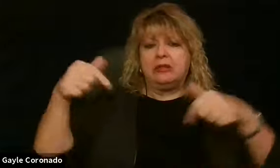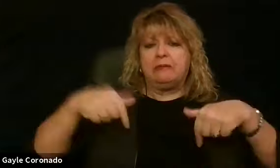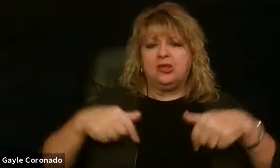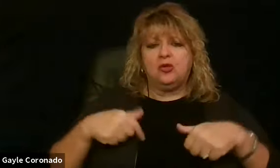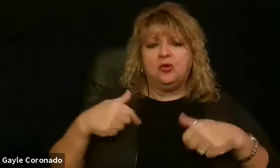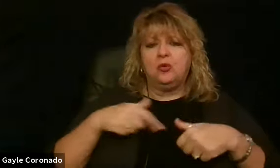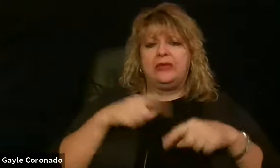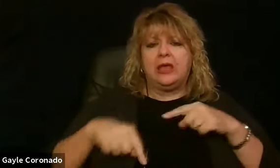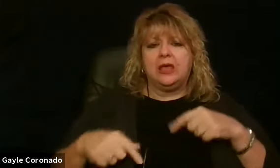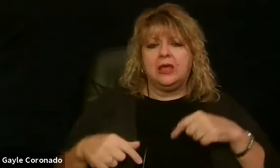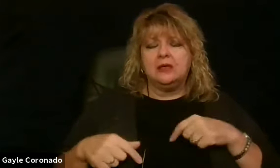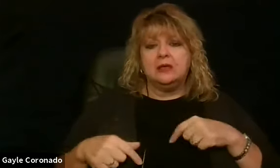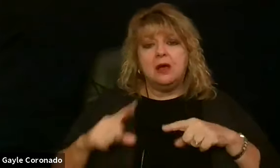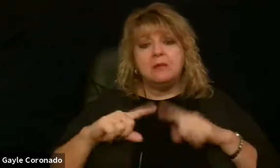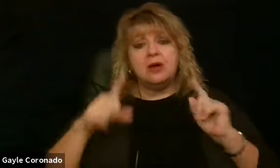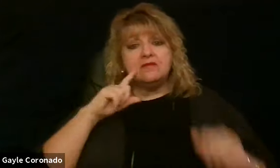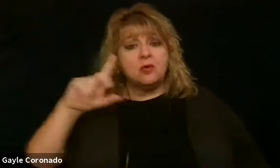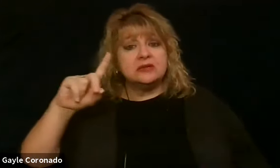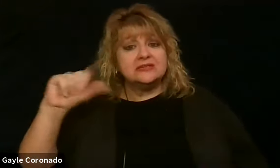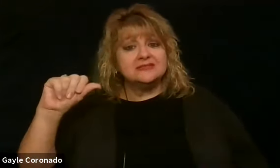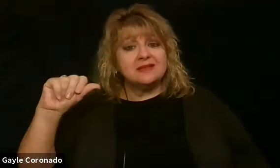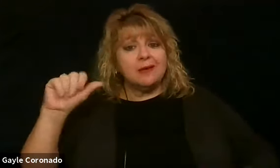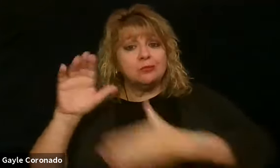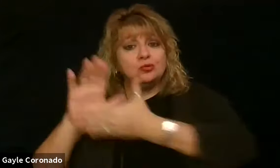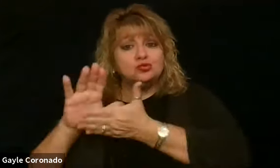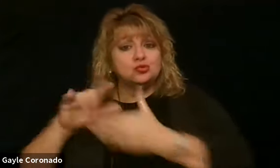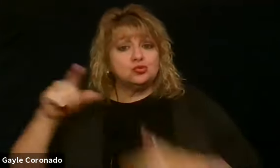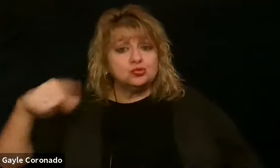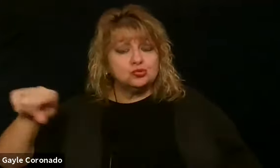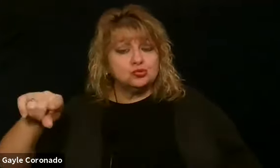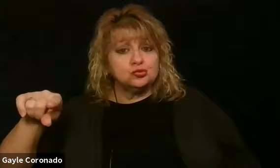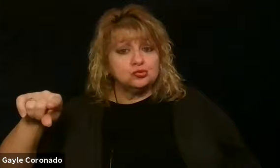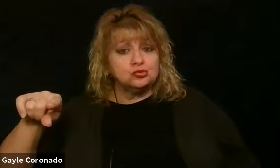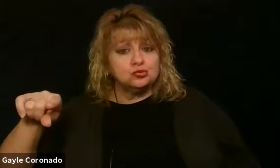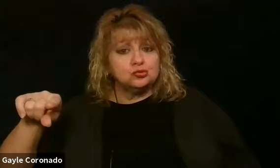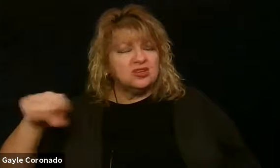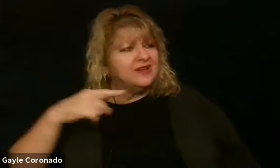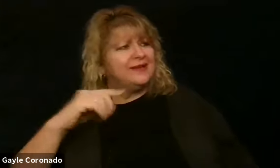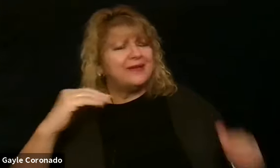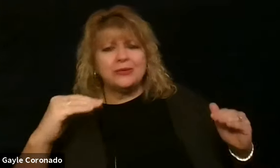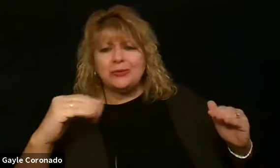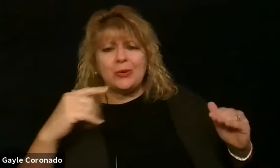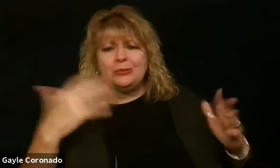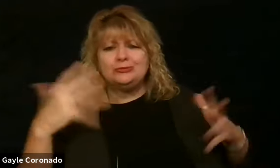But, but for the disabled schools on my I was too advanced for them.